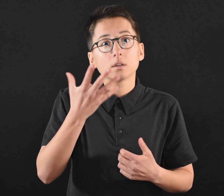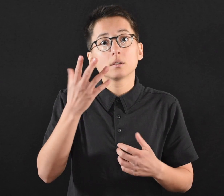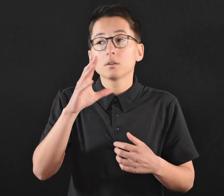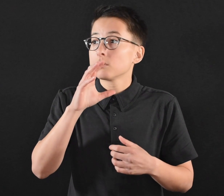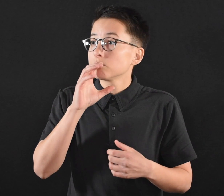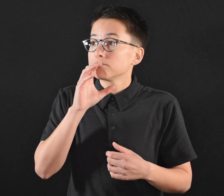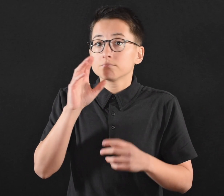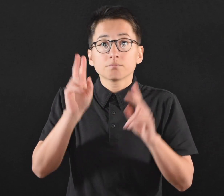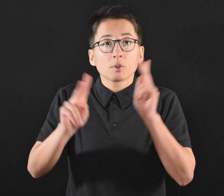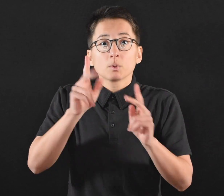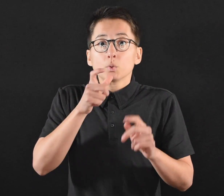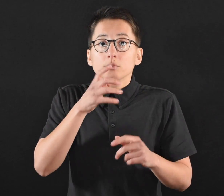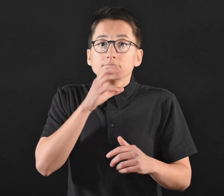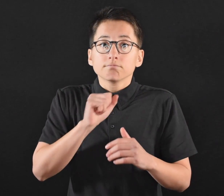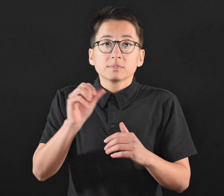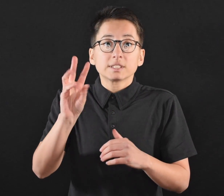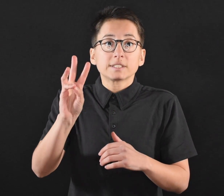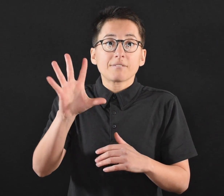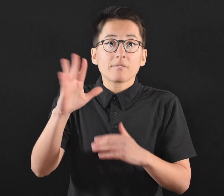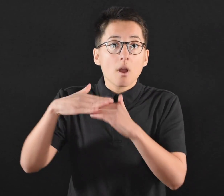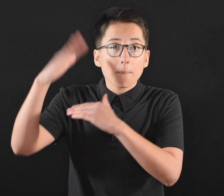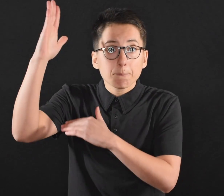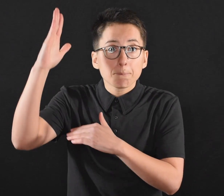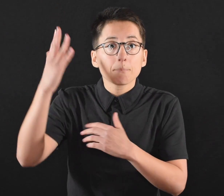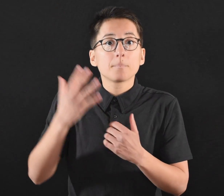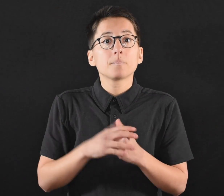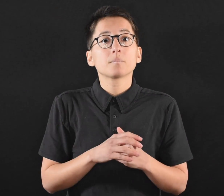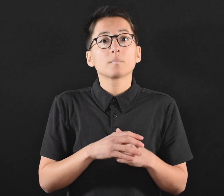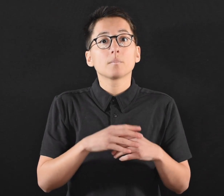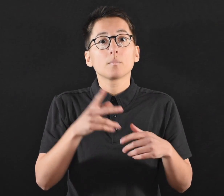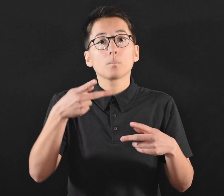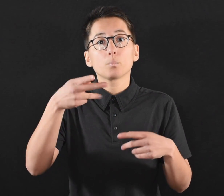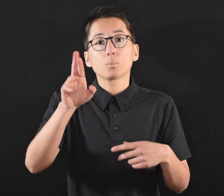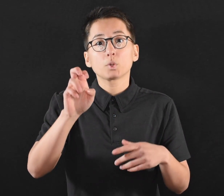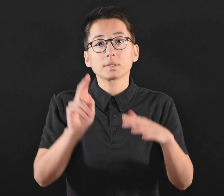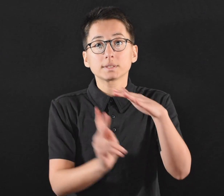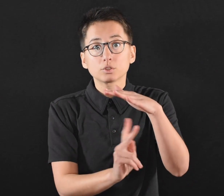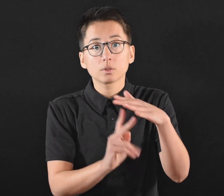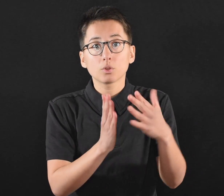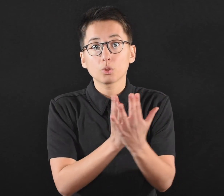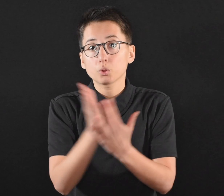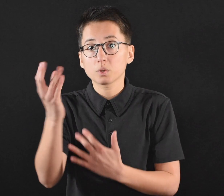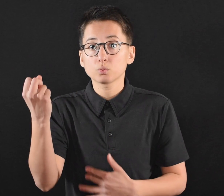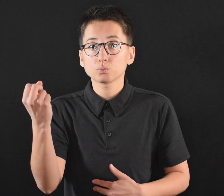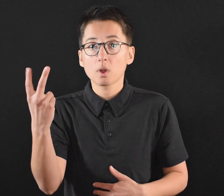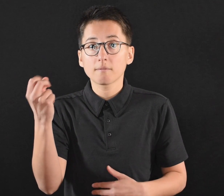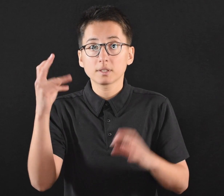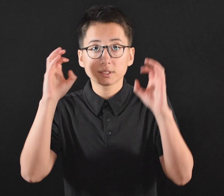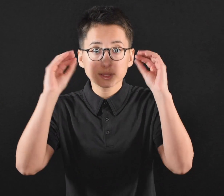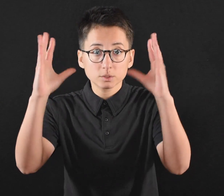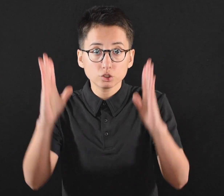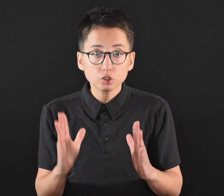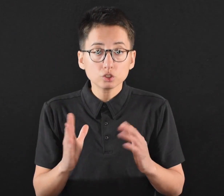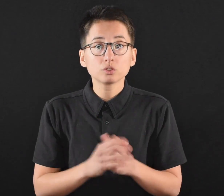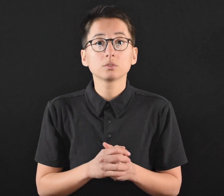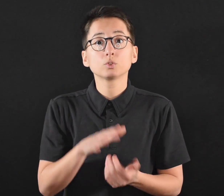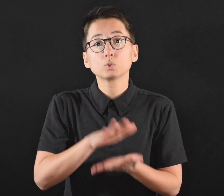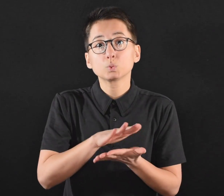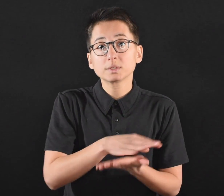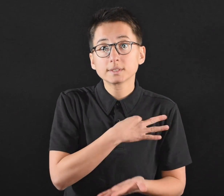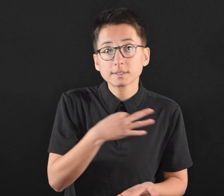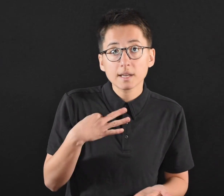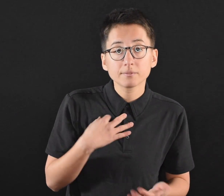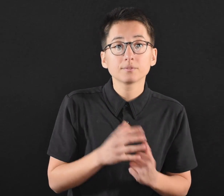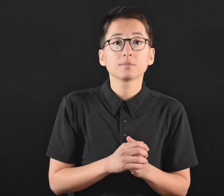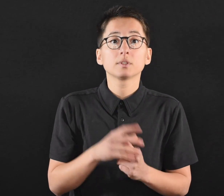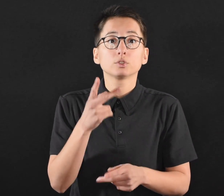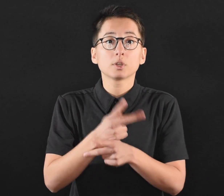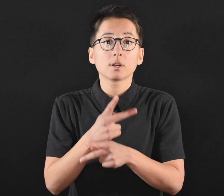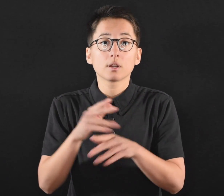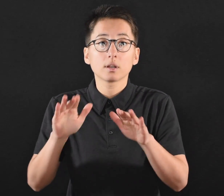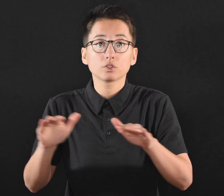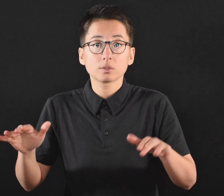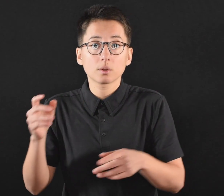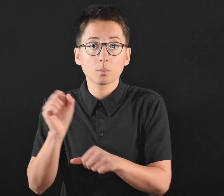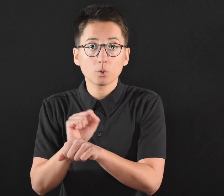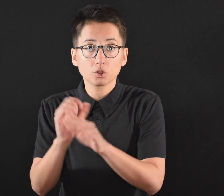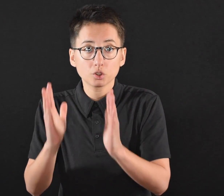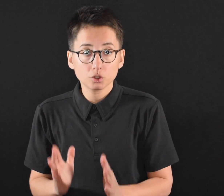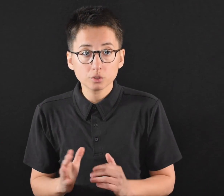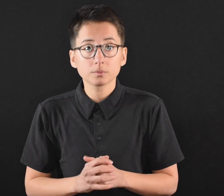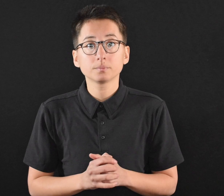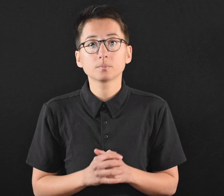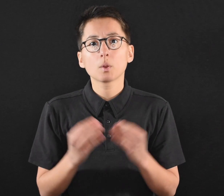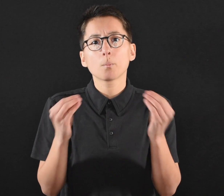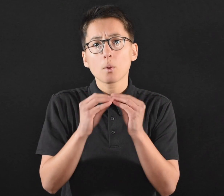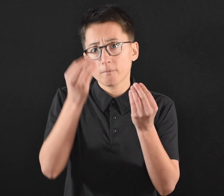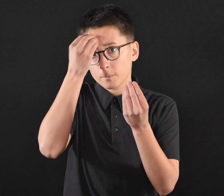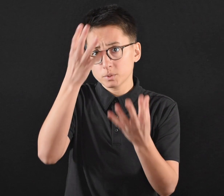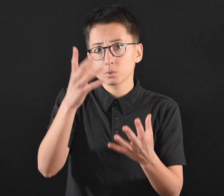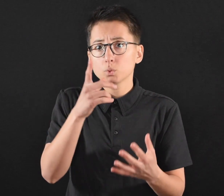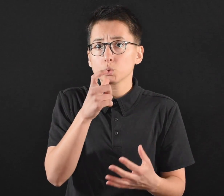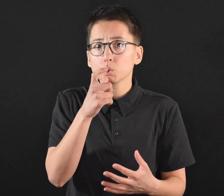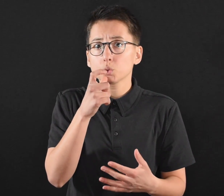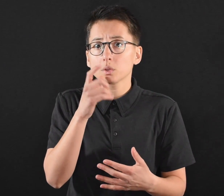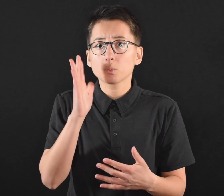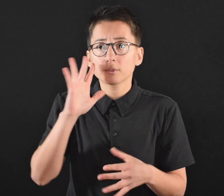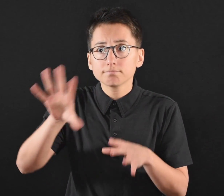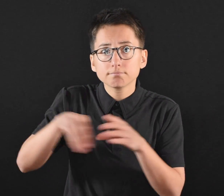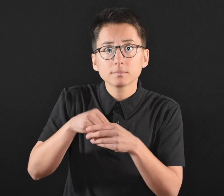● All Minnesotans 18 years of age and older should sign up, no matter their current vaccine